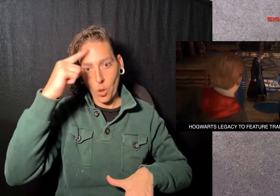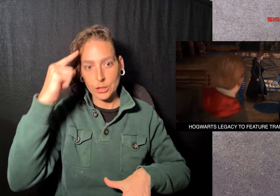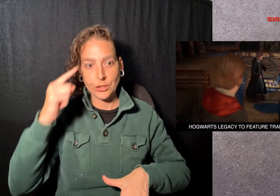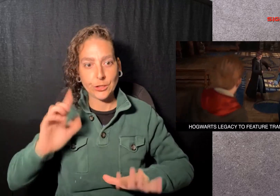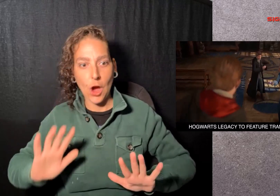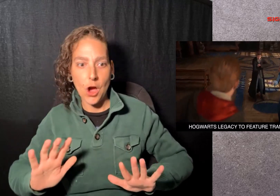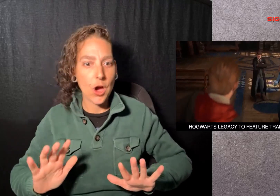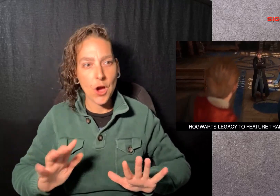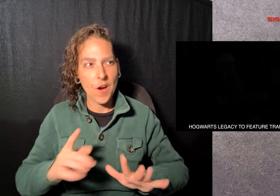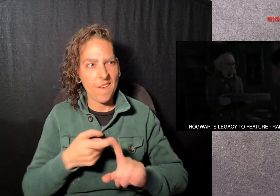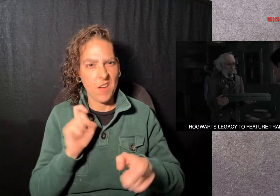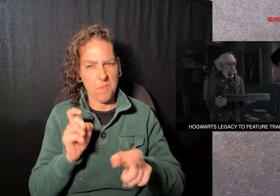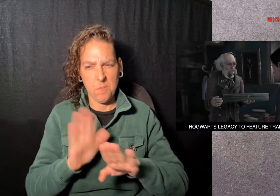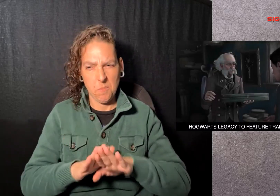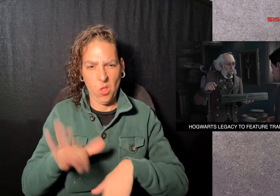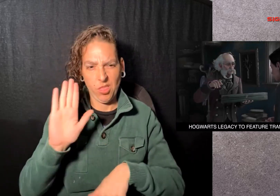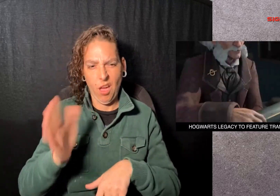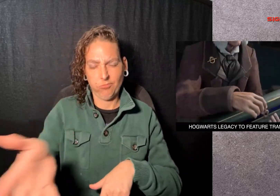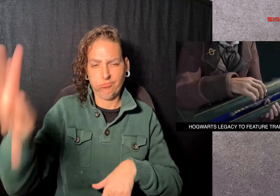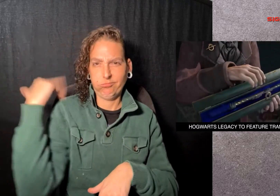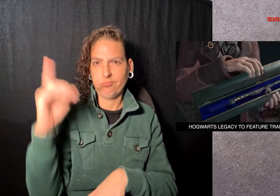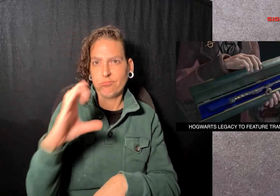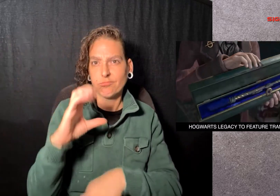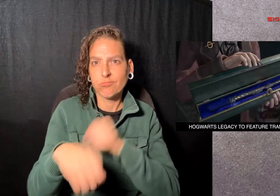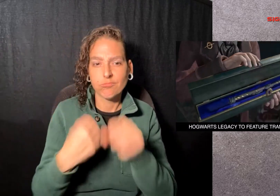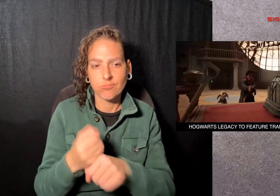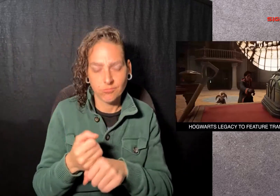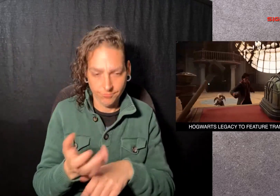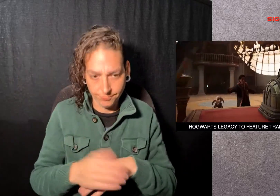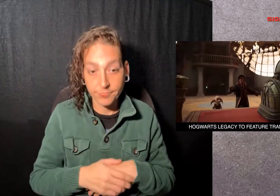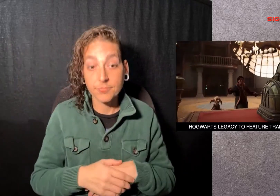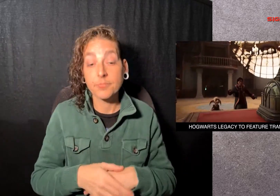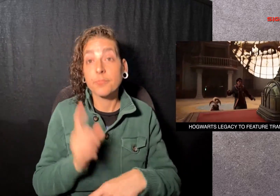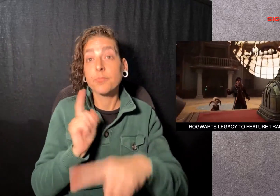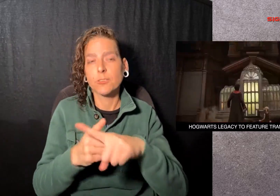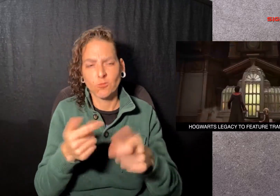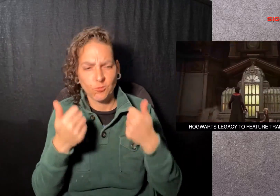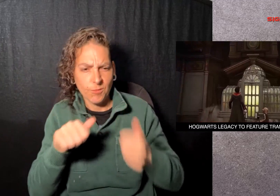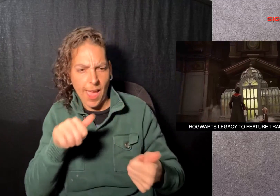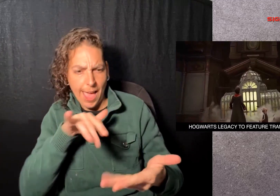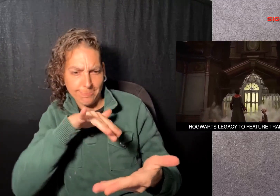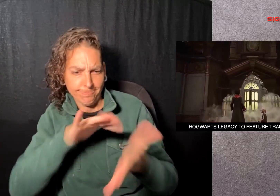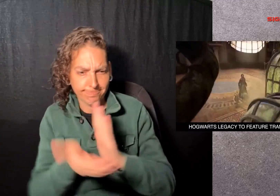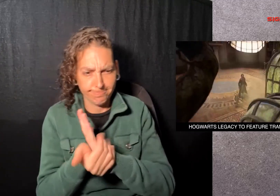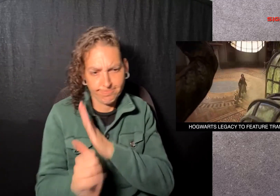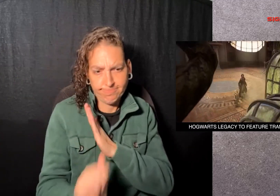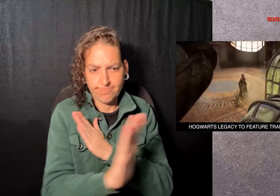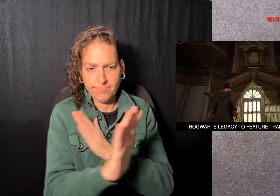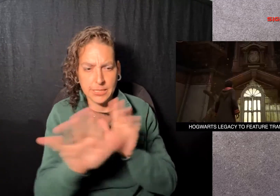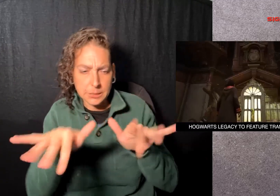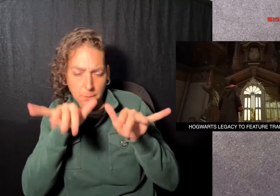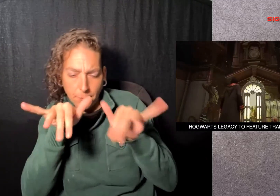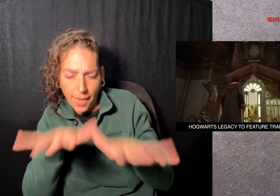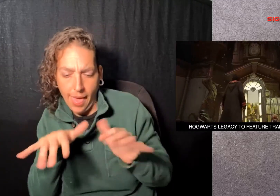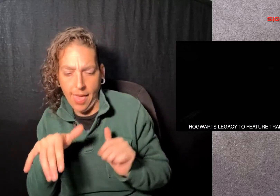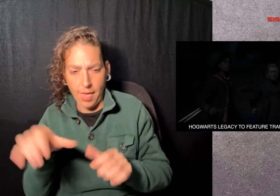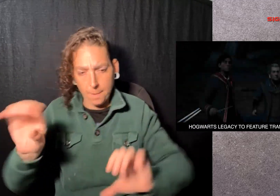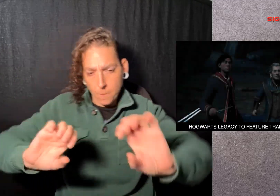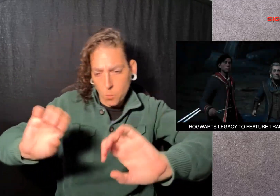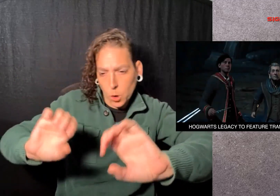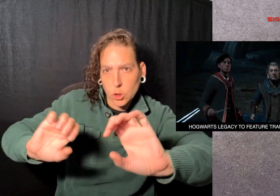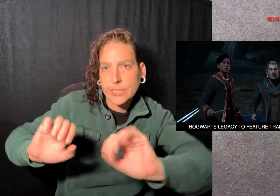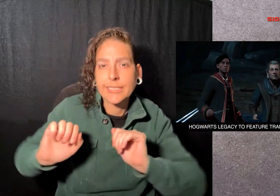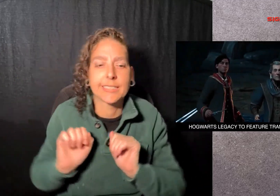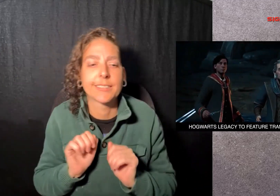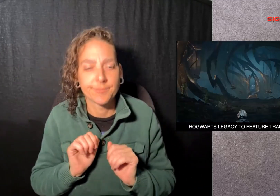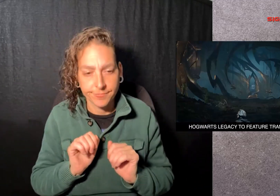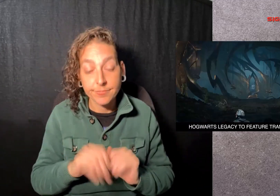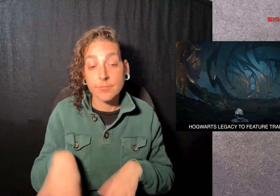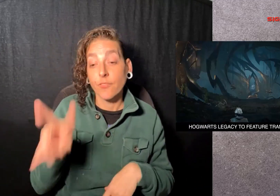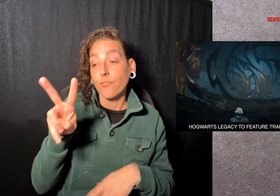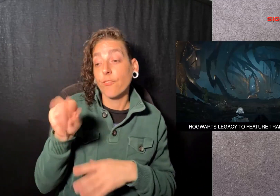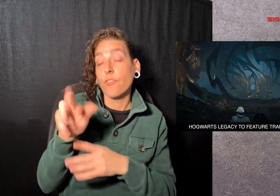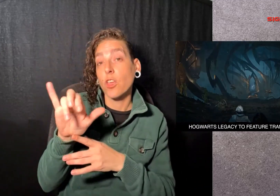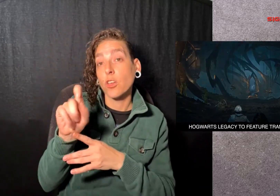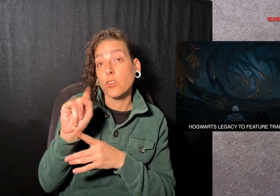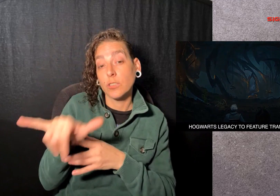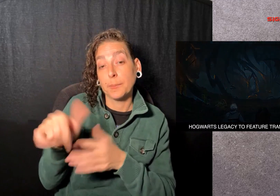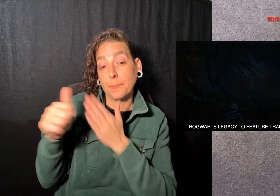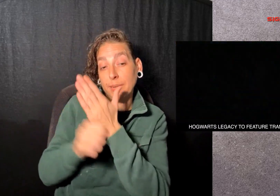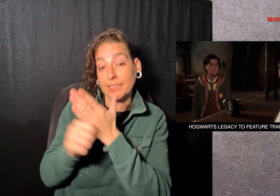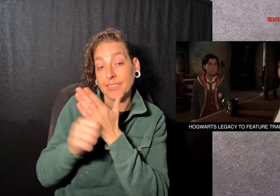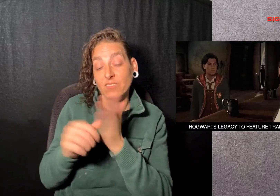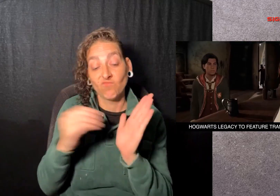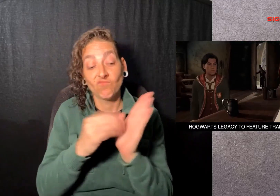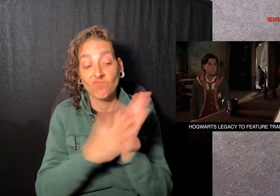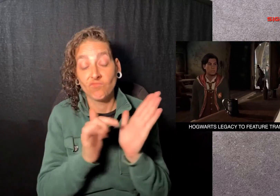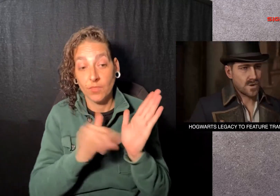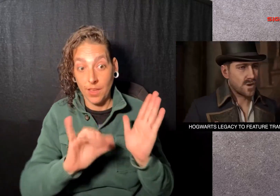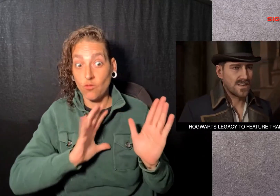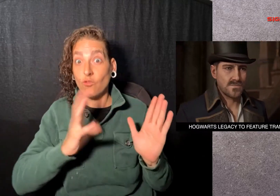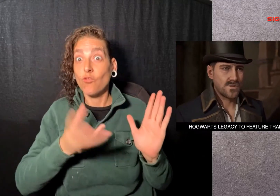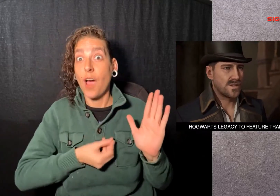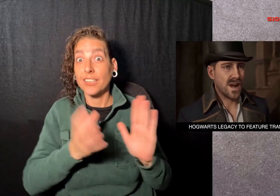years ago and try to master spells and potions Variety magazine reports the trans character